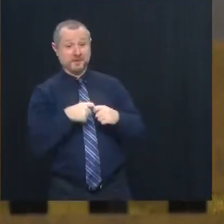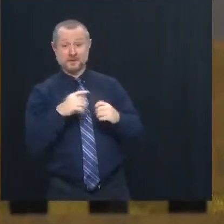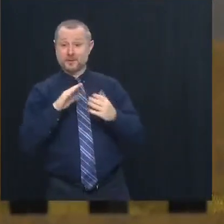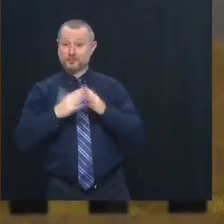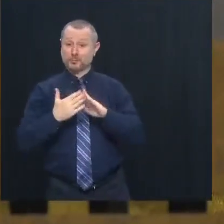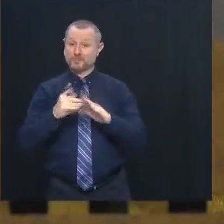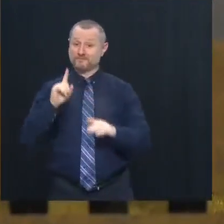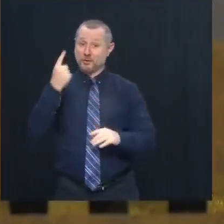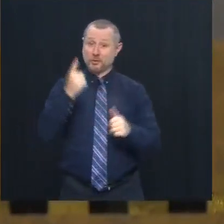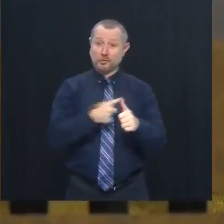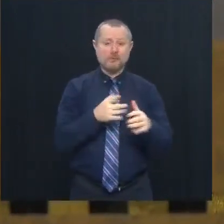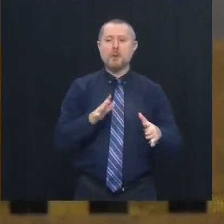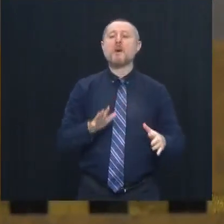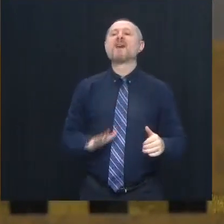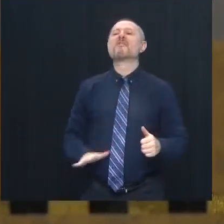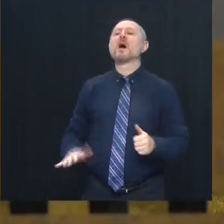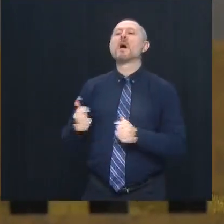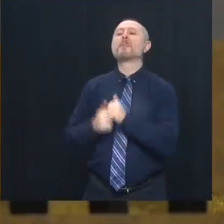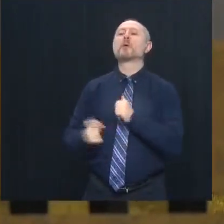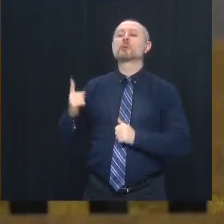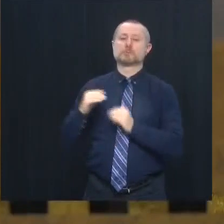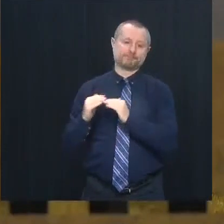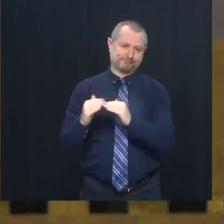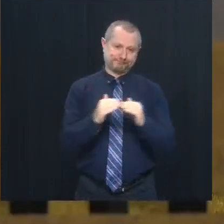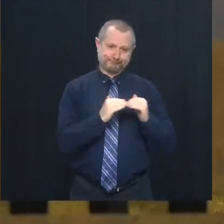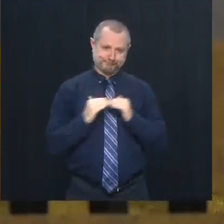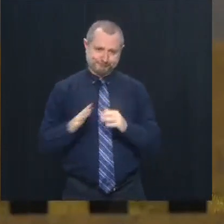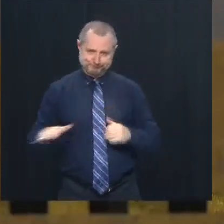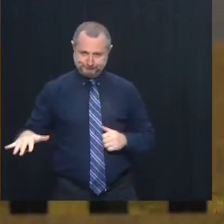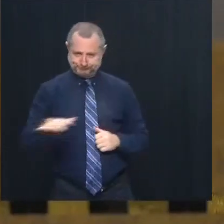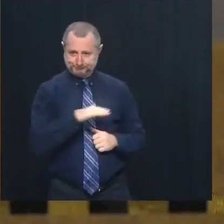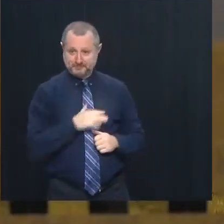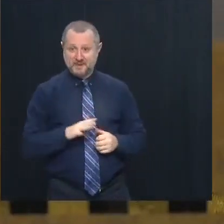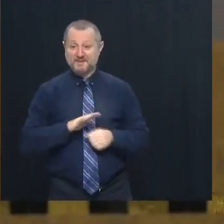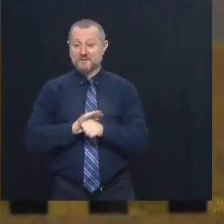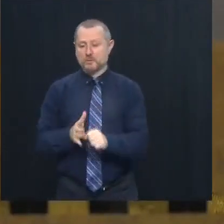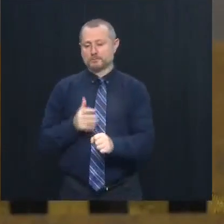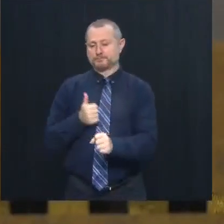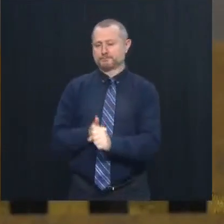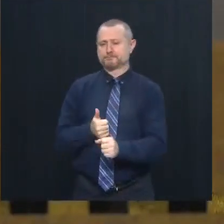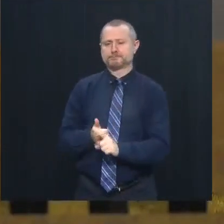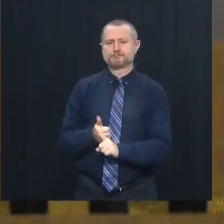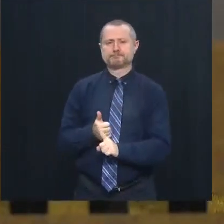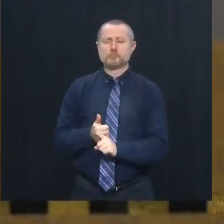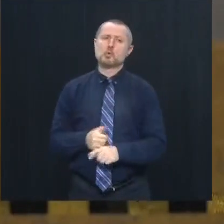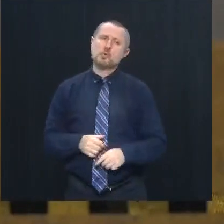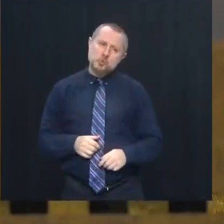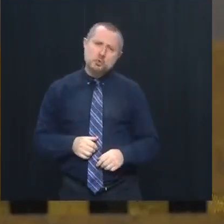IT STOPS WITH THIS VACCINE. IT'S NOT JUST RIGHT FOR THE BLACK AND BROWN COMMUNITY.